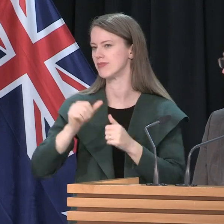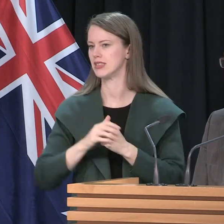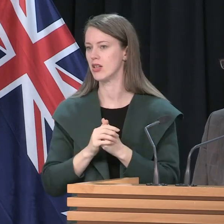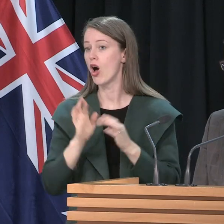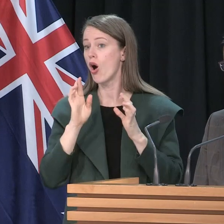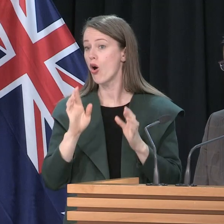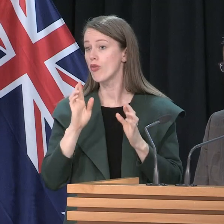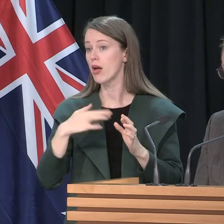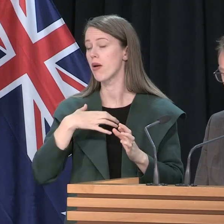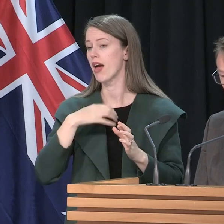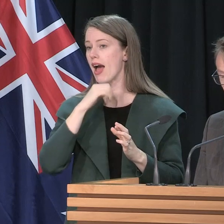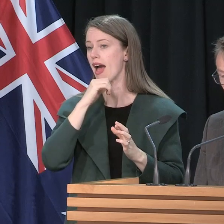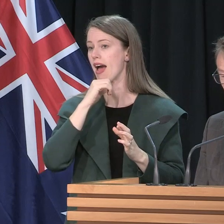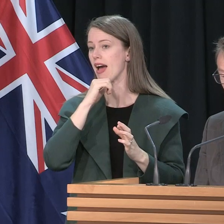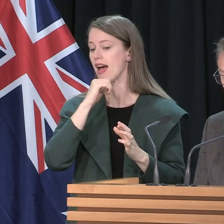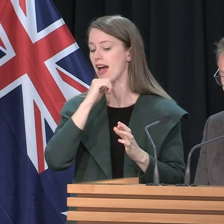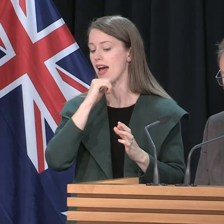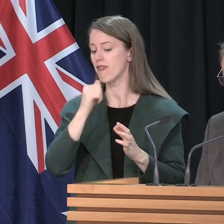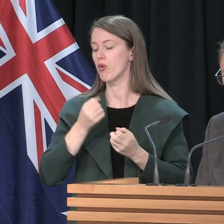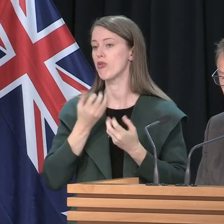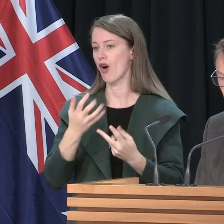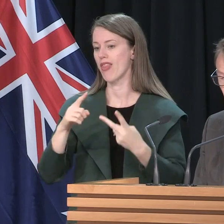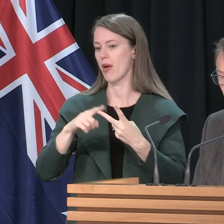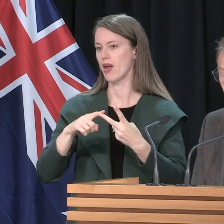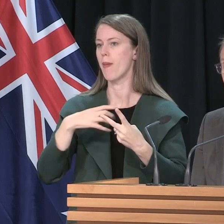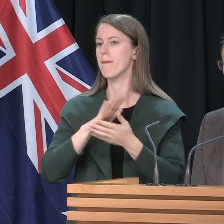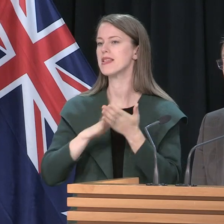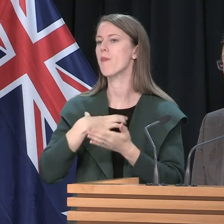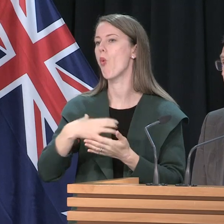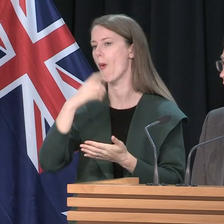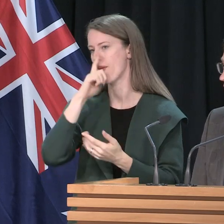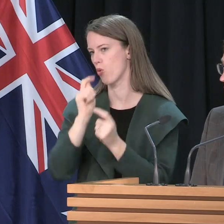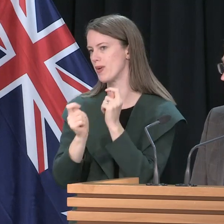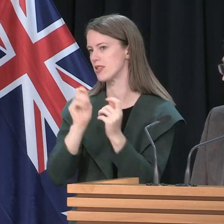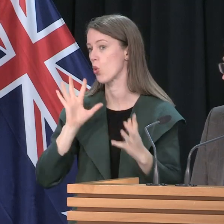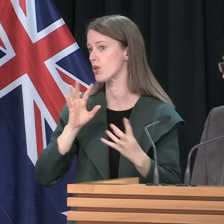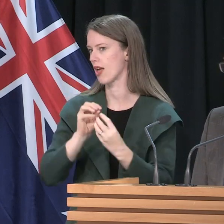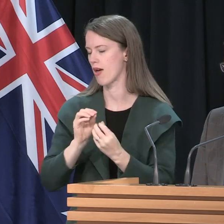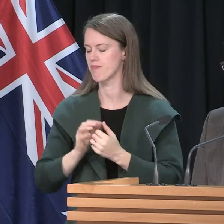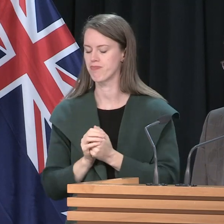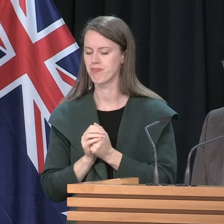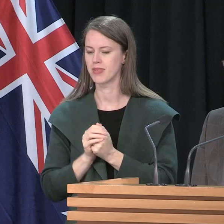positive test but it's certainly a very acceptable test and my hope is that with an offer of a throat swab,